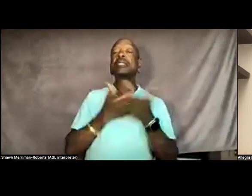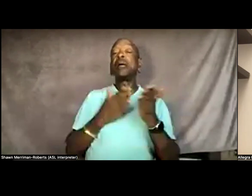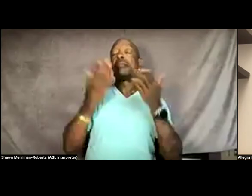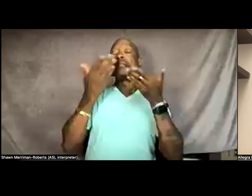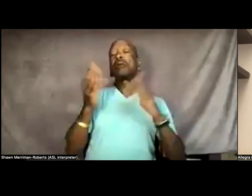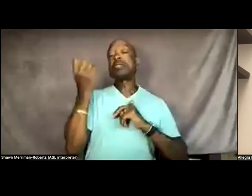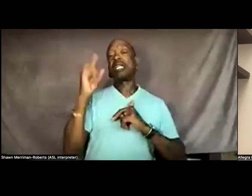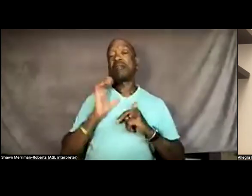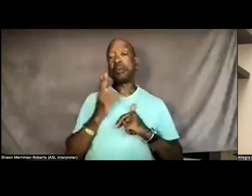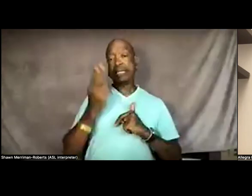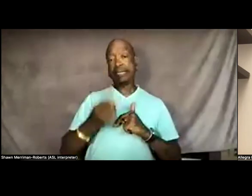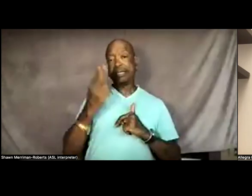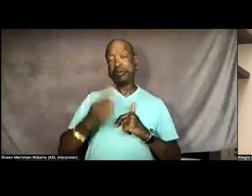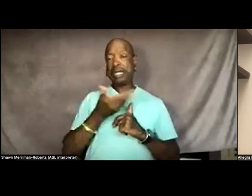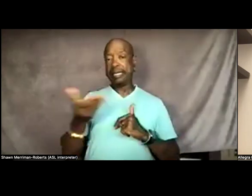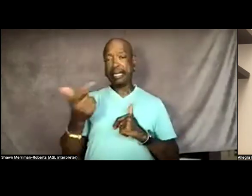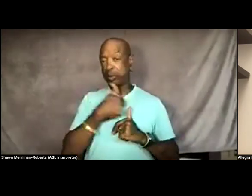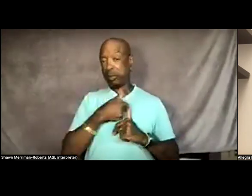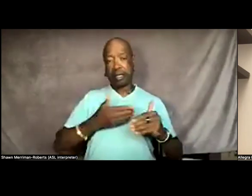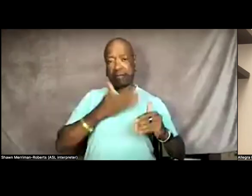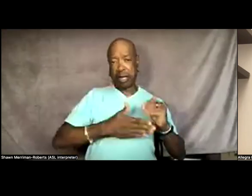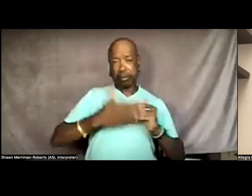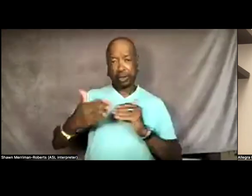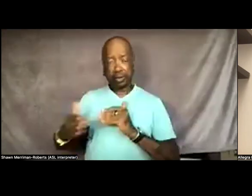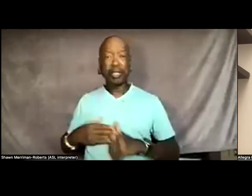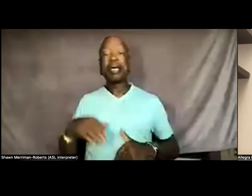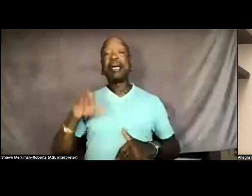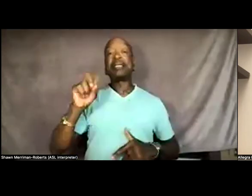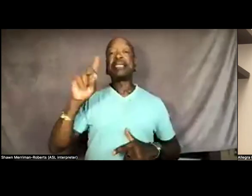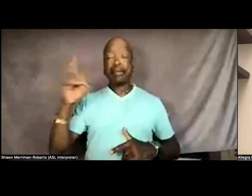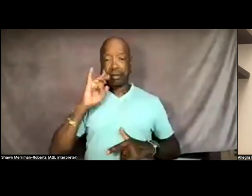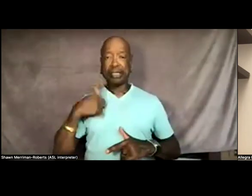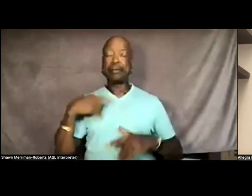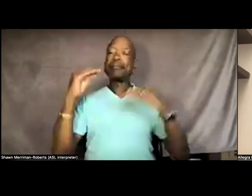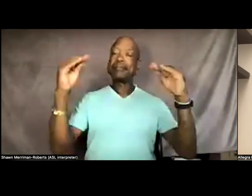things we've done SDA hosted an online teach-in town hall on the importance of keeping masks on